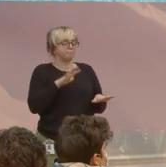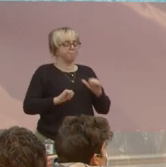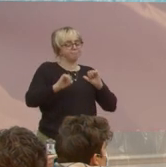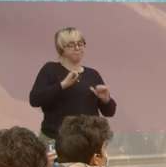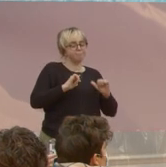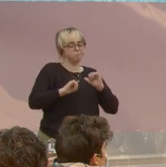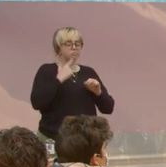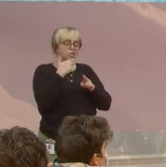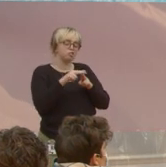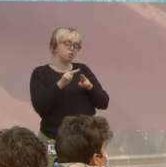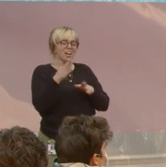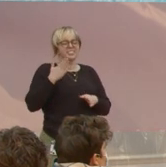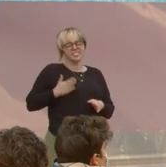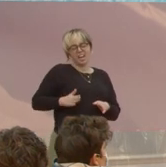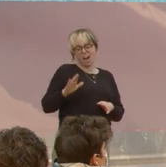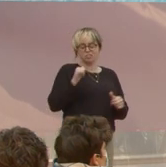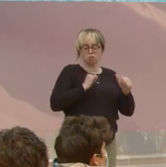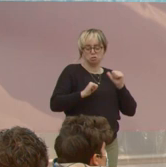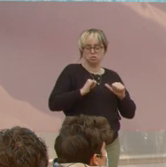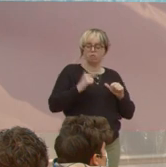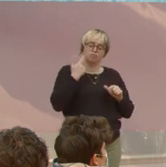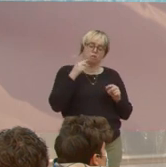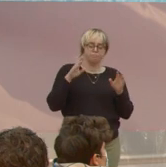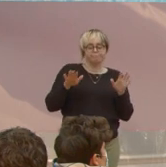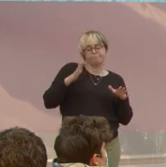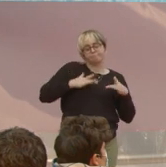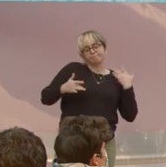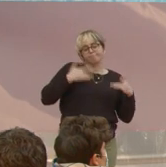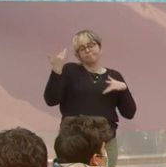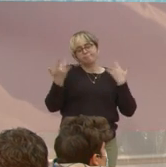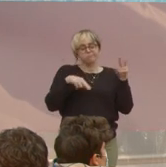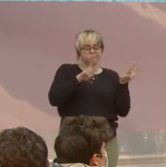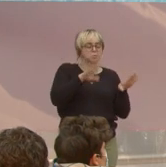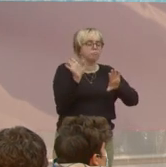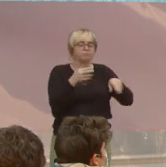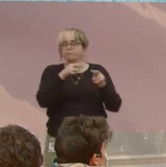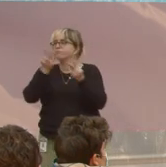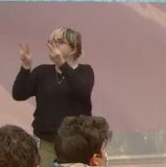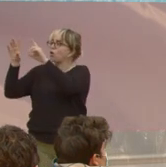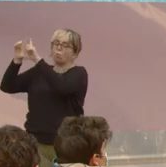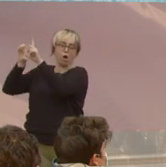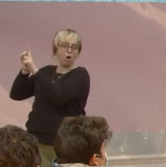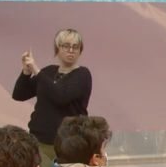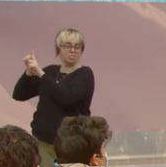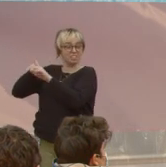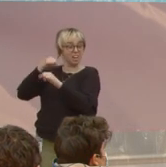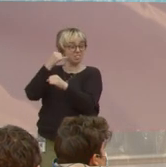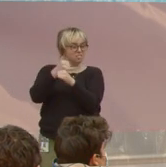And it's just a sideshow. And so that that whole point of when it becomes in the institutions, the danger of becoming a sideshow,